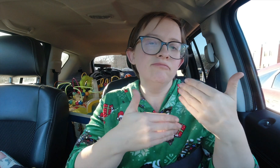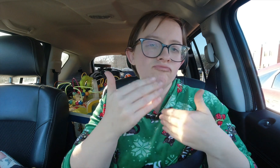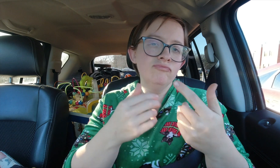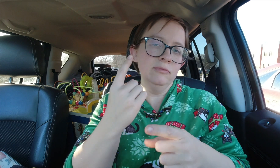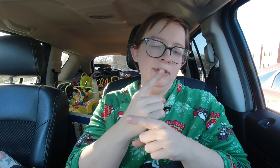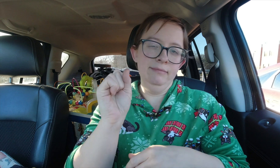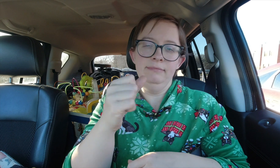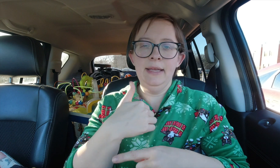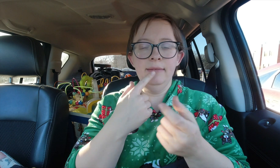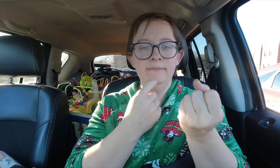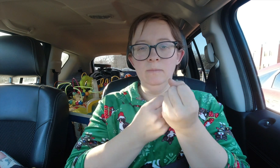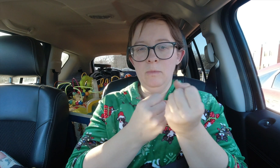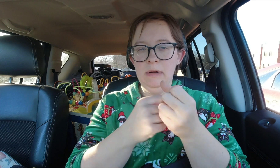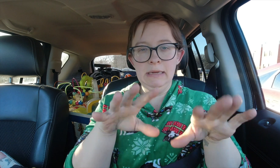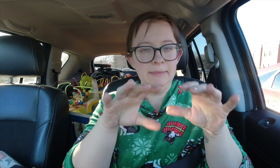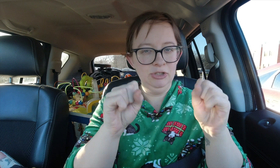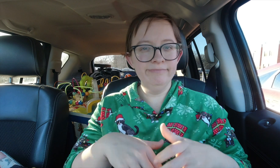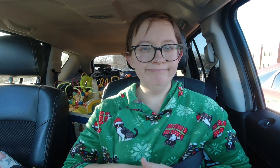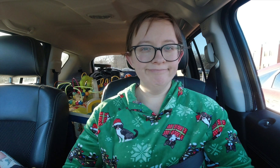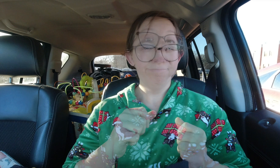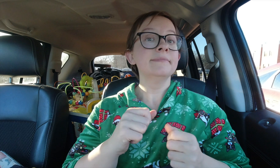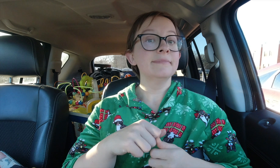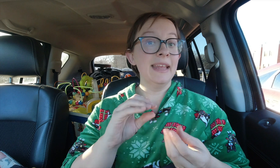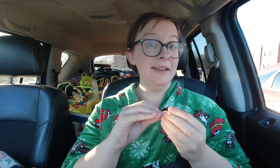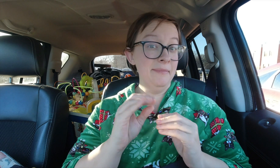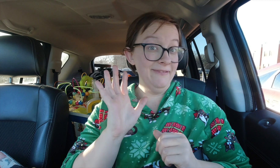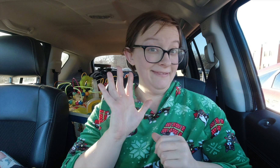I think in general as long as everything goes to order, then I definitely support adoption.